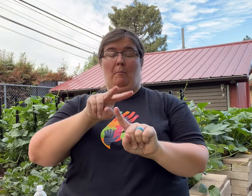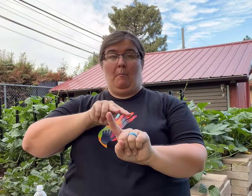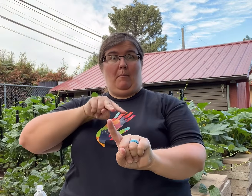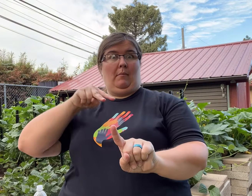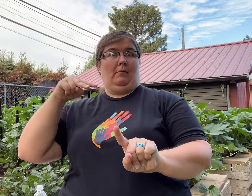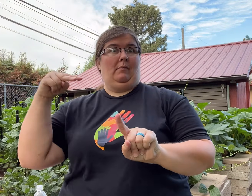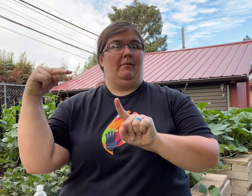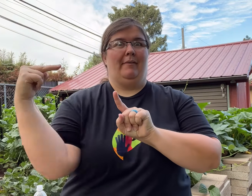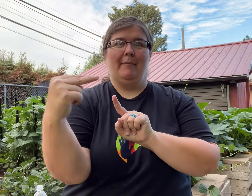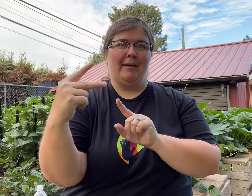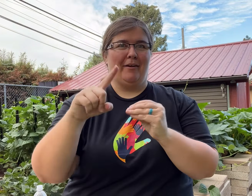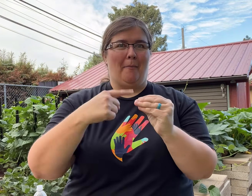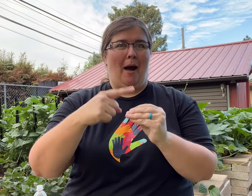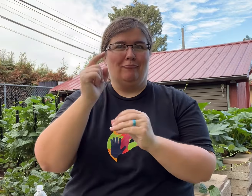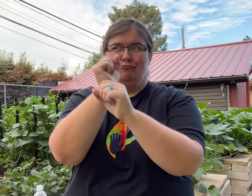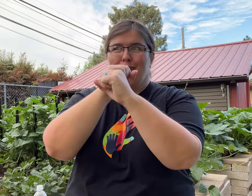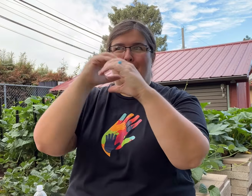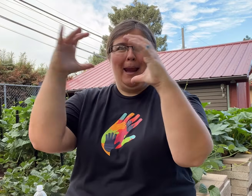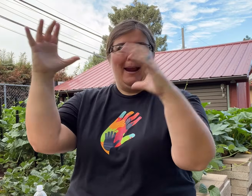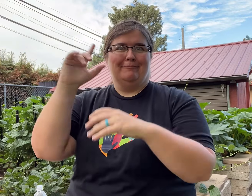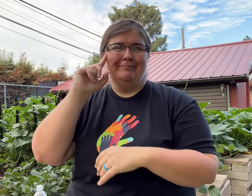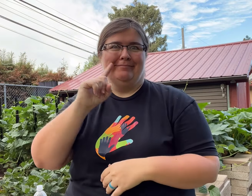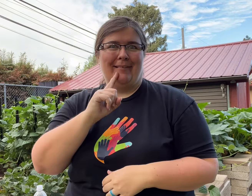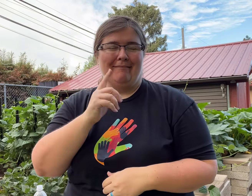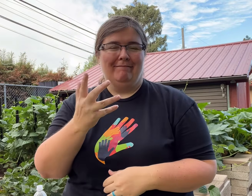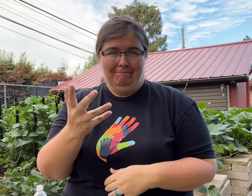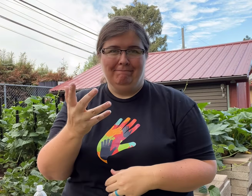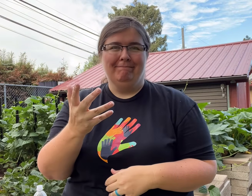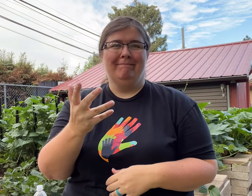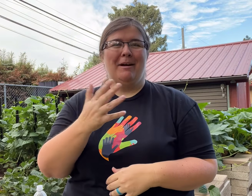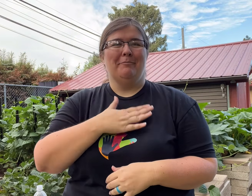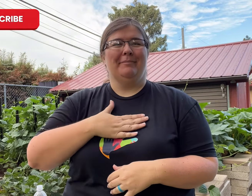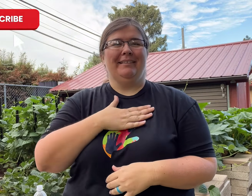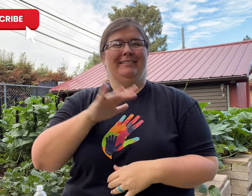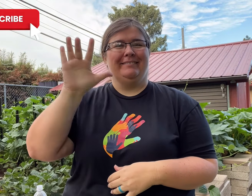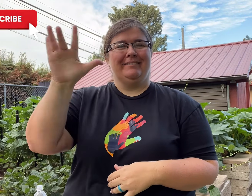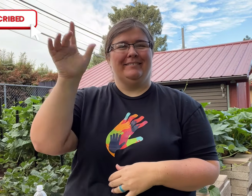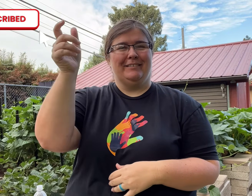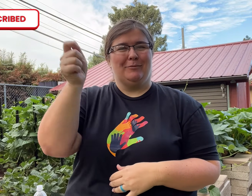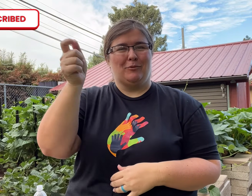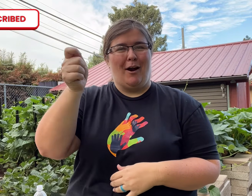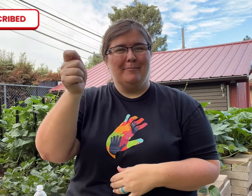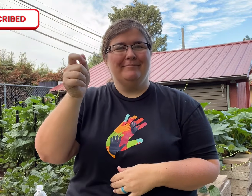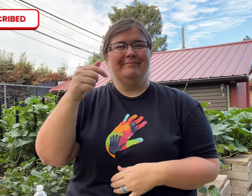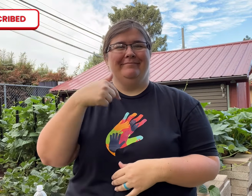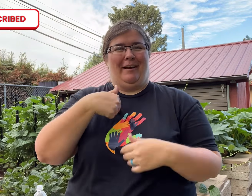wow, my perspective has completely changed because of this video. Please subscribe here. I'm trying